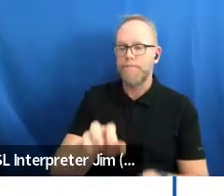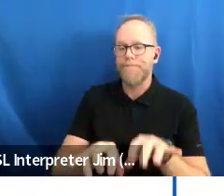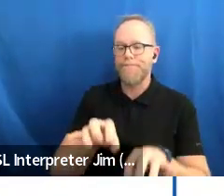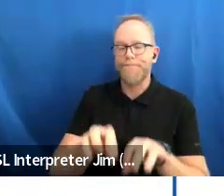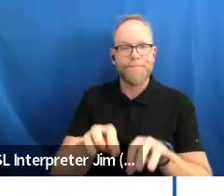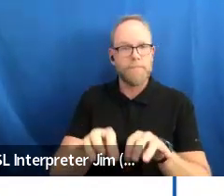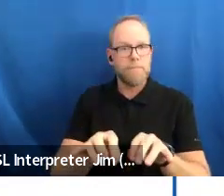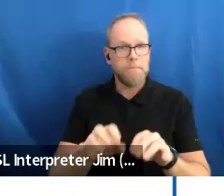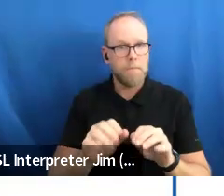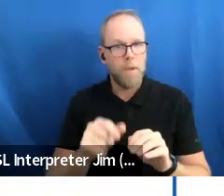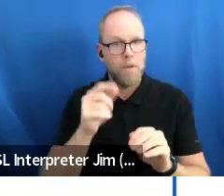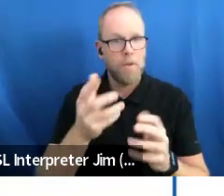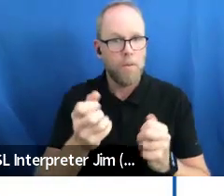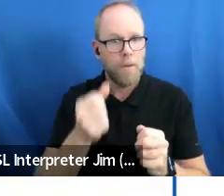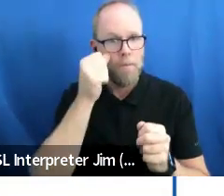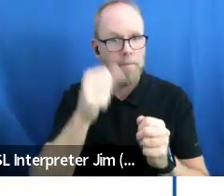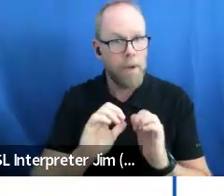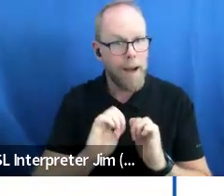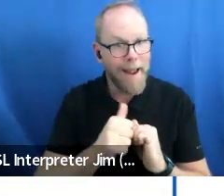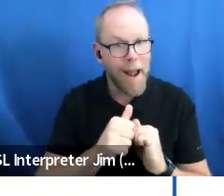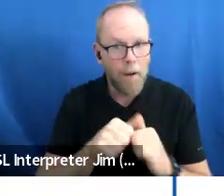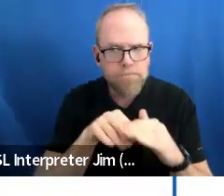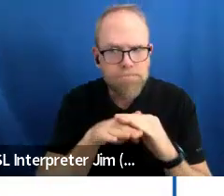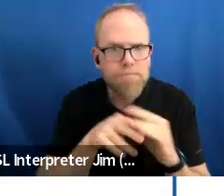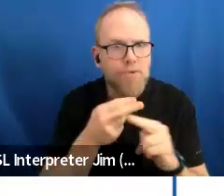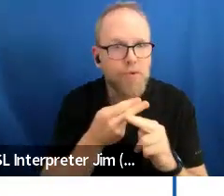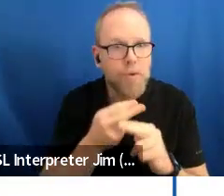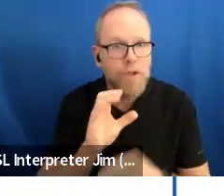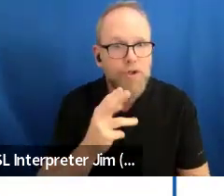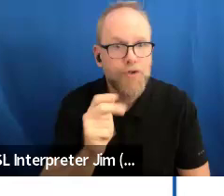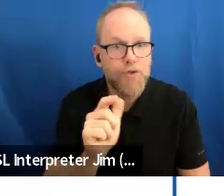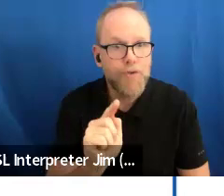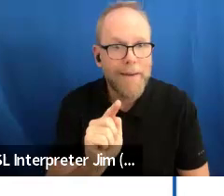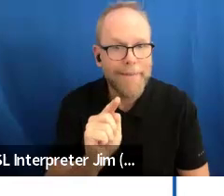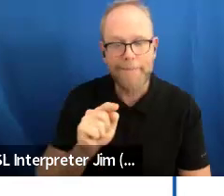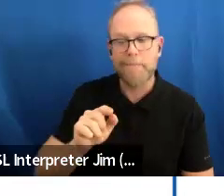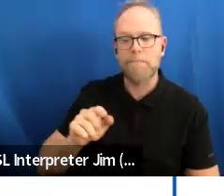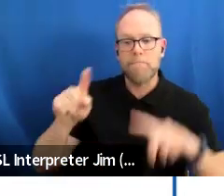to access the chat, you can move to the bottom of your Zoom window and click on the chat button.